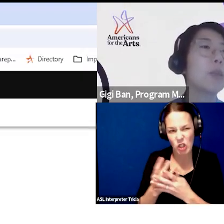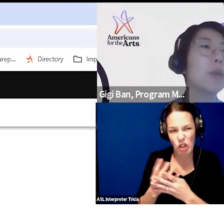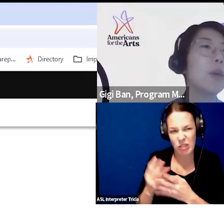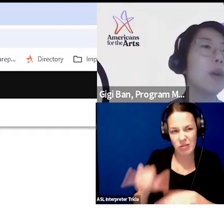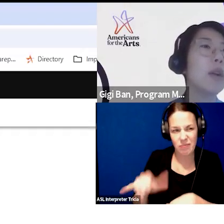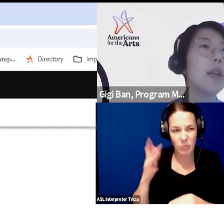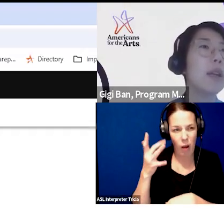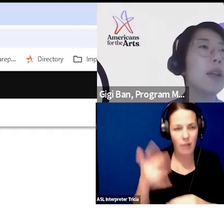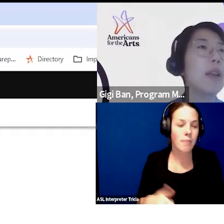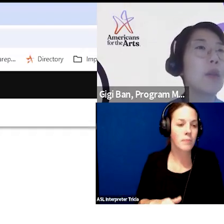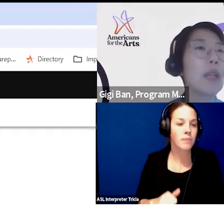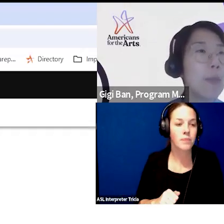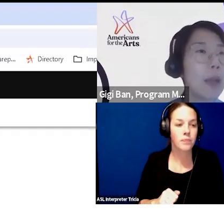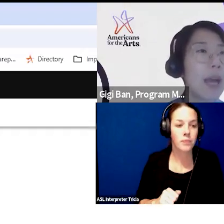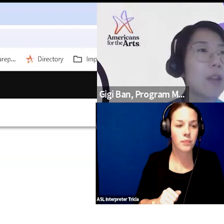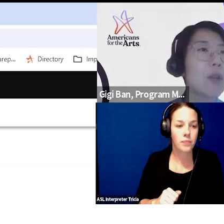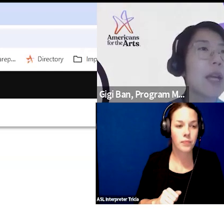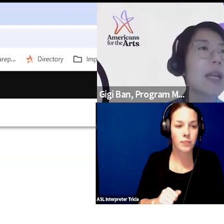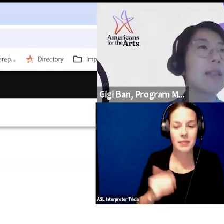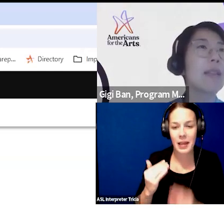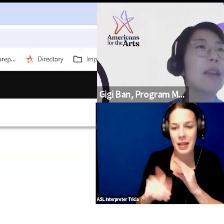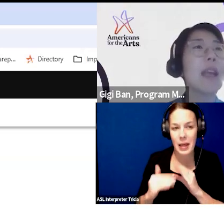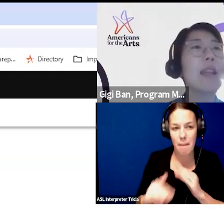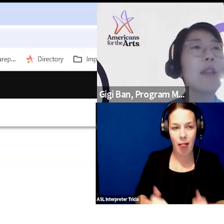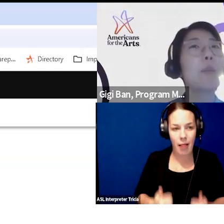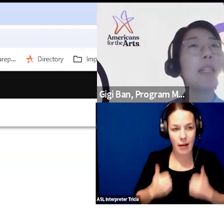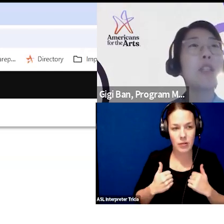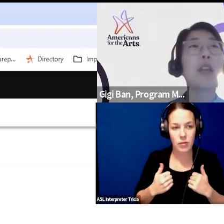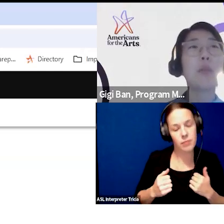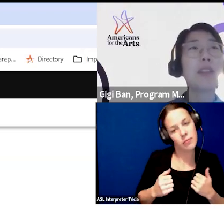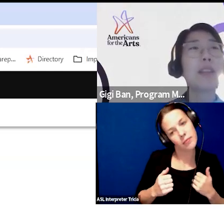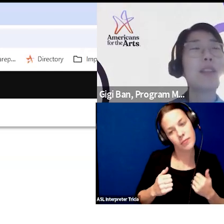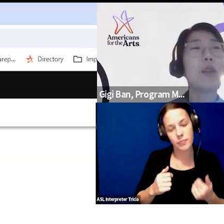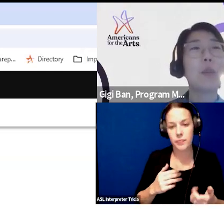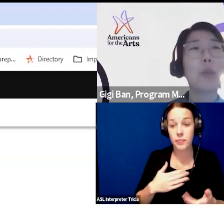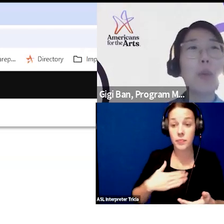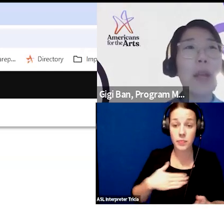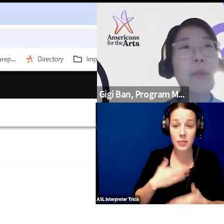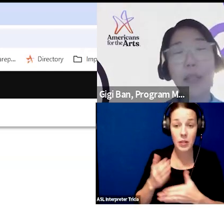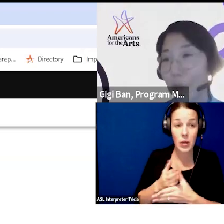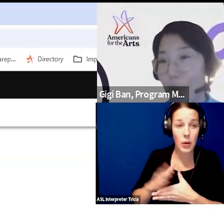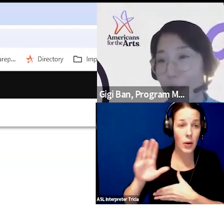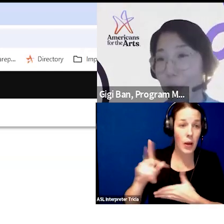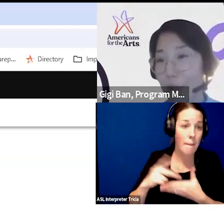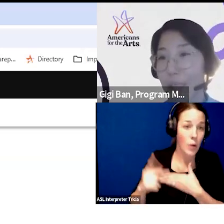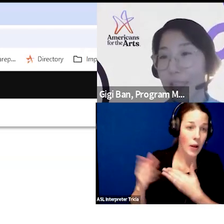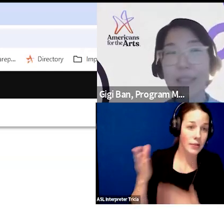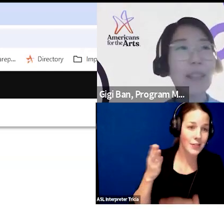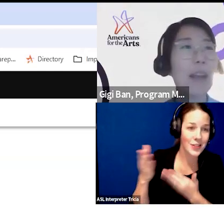Explorer, your email address. Yes. And then please share with us your programs, services and resources.